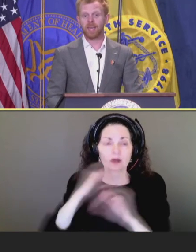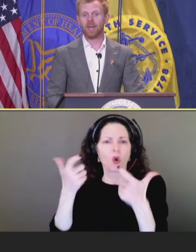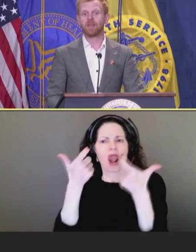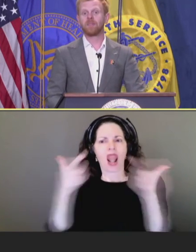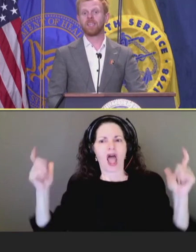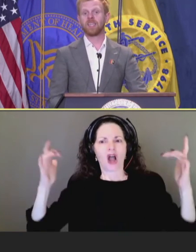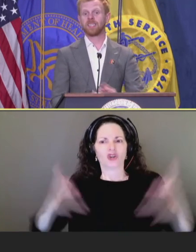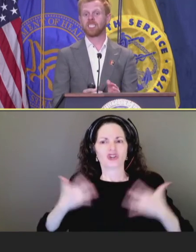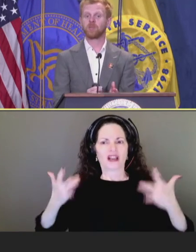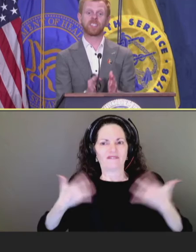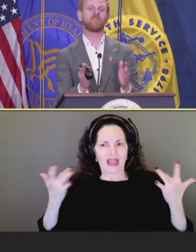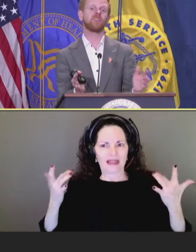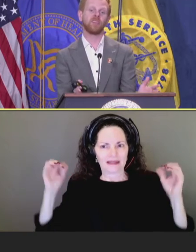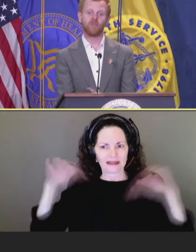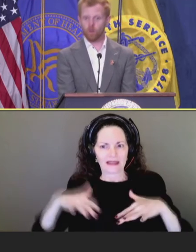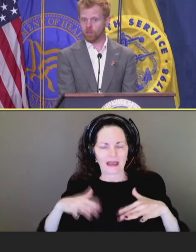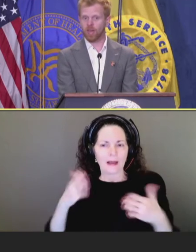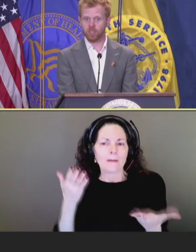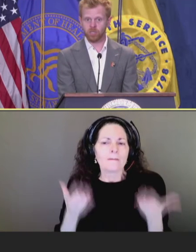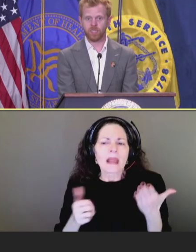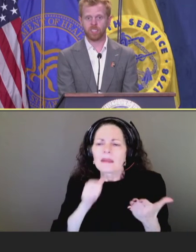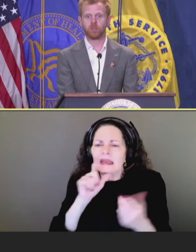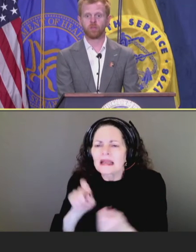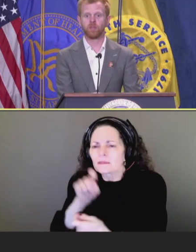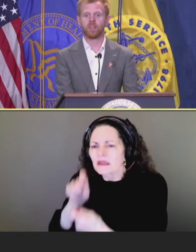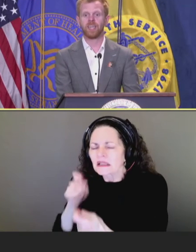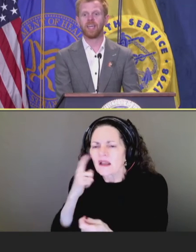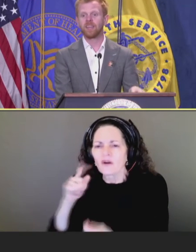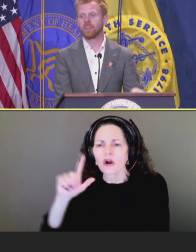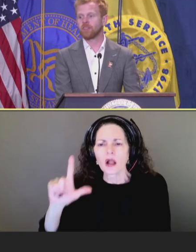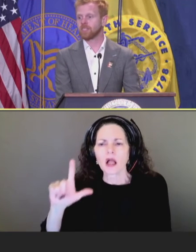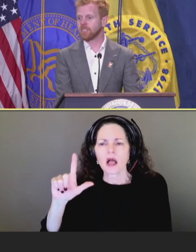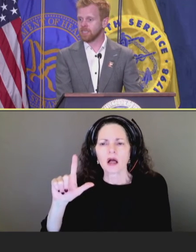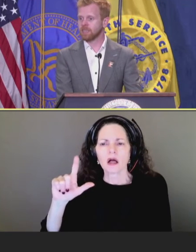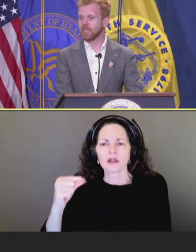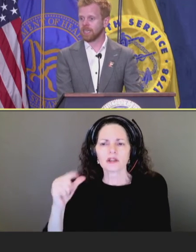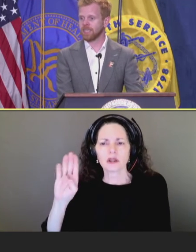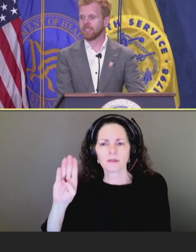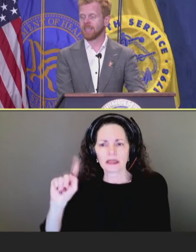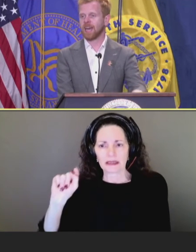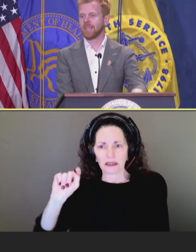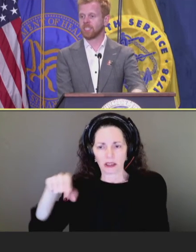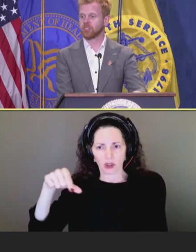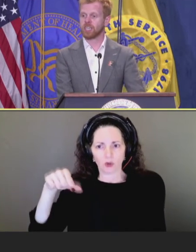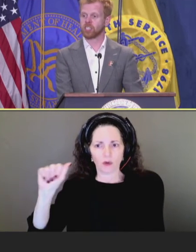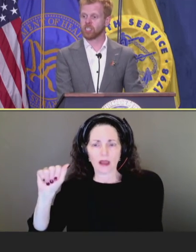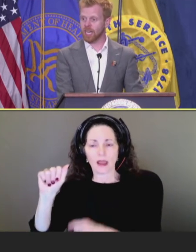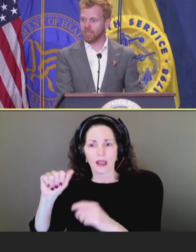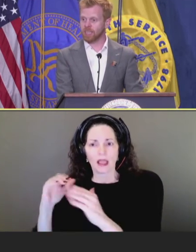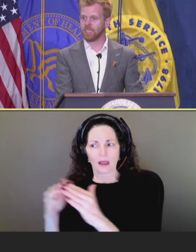not be specifically for the LGBTQ community. That there still is that intersectionality,